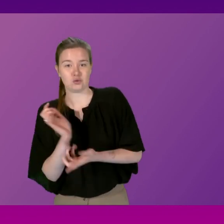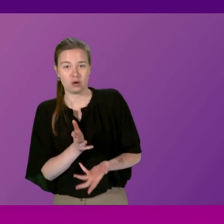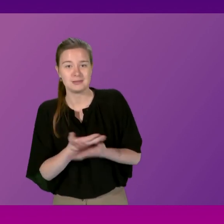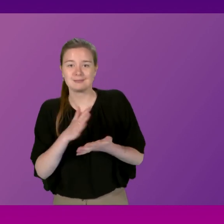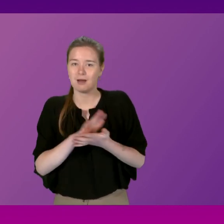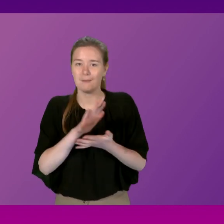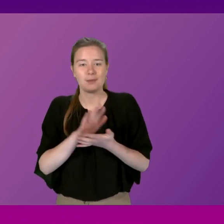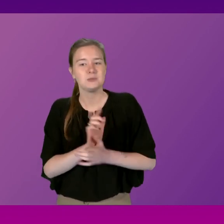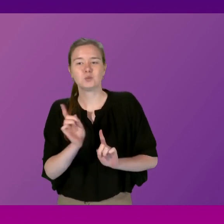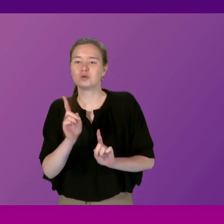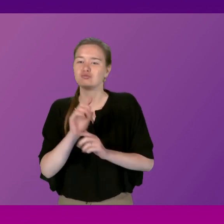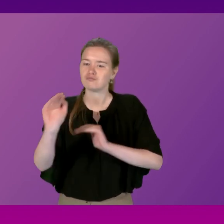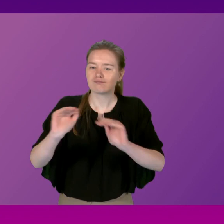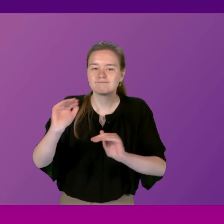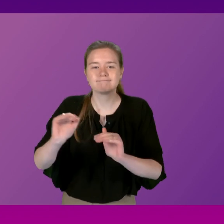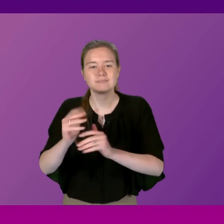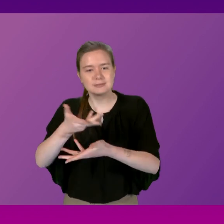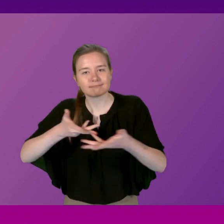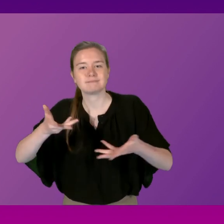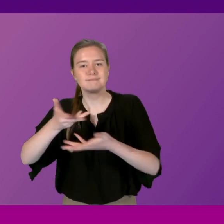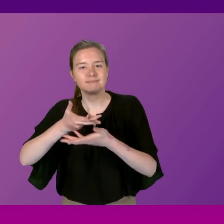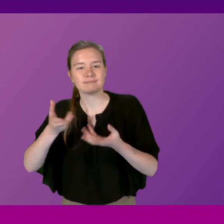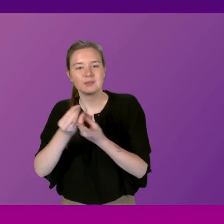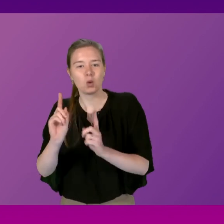to reach out and speak again about what is happening.